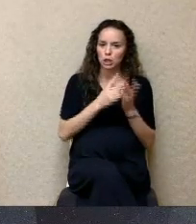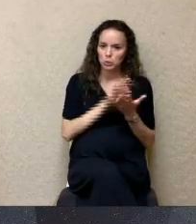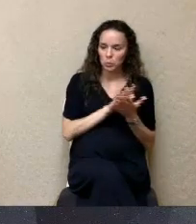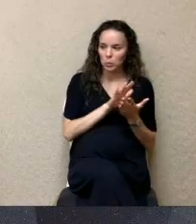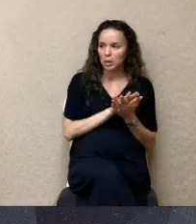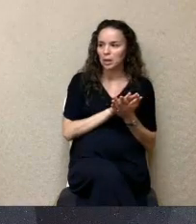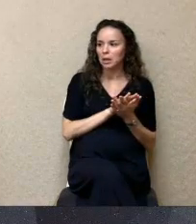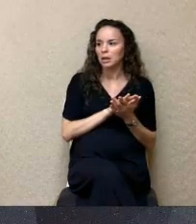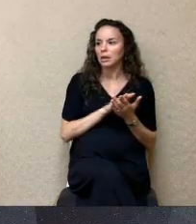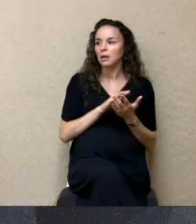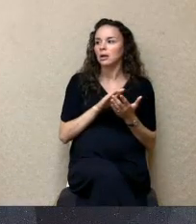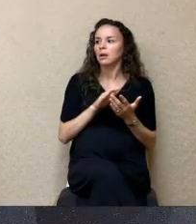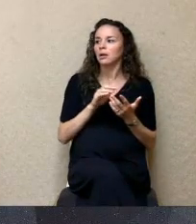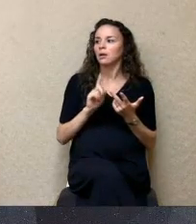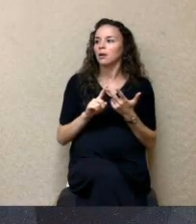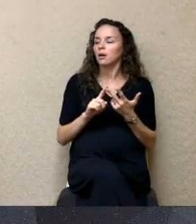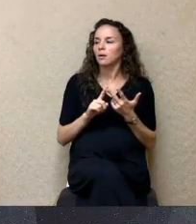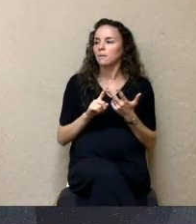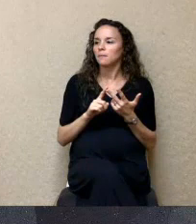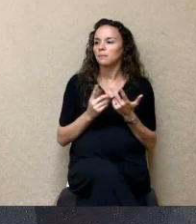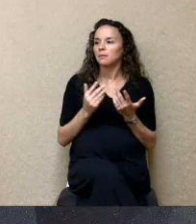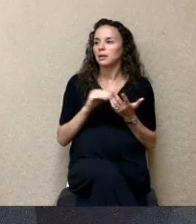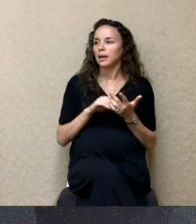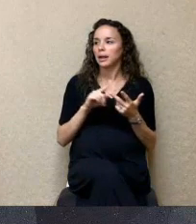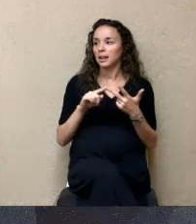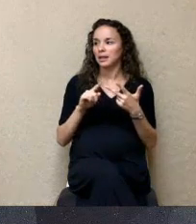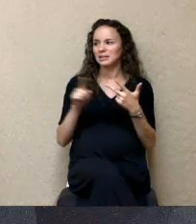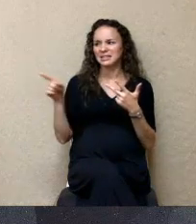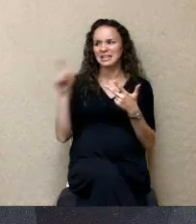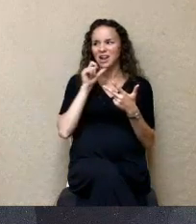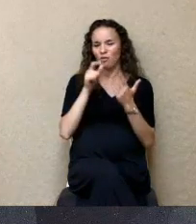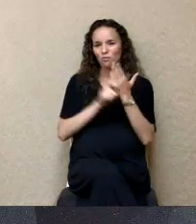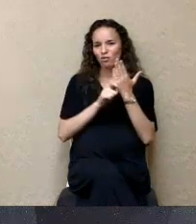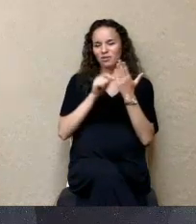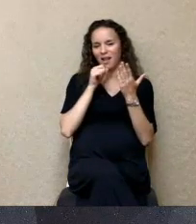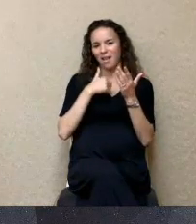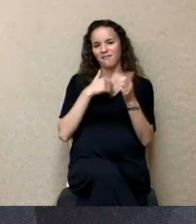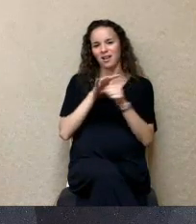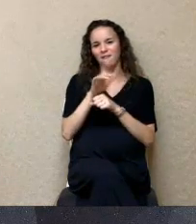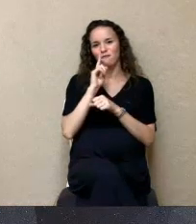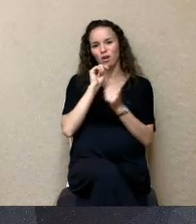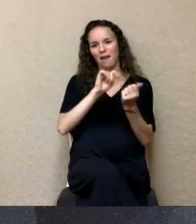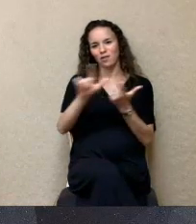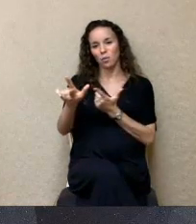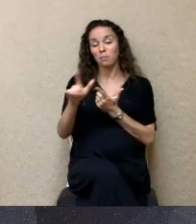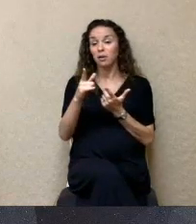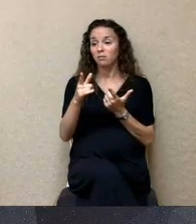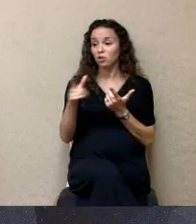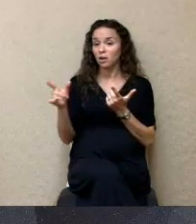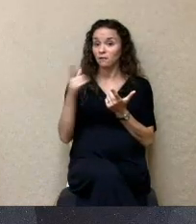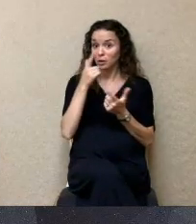I don't have enough of these for everyone, but if you want to pick it up, if you're interested, there are few